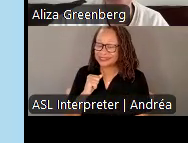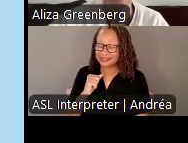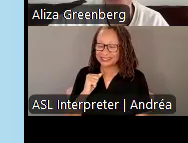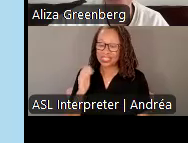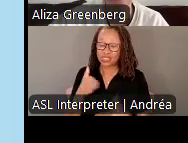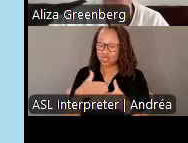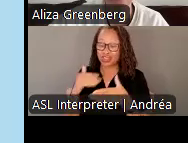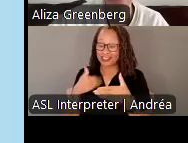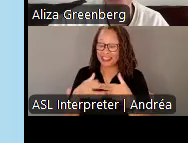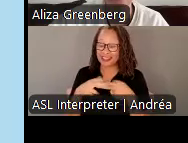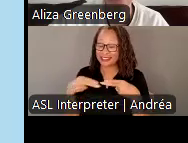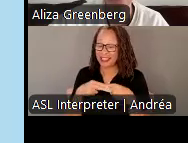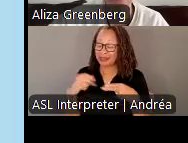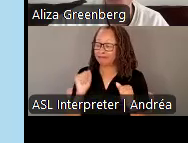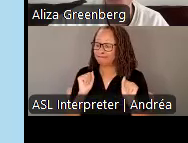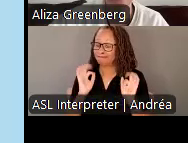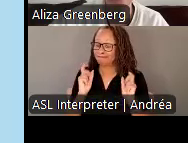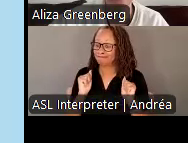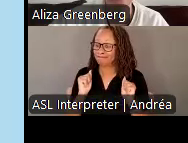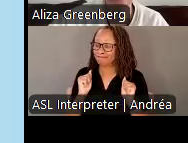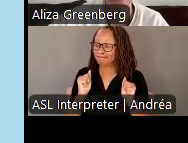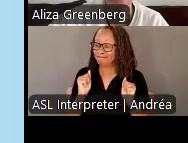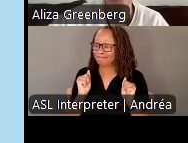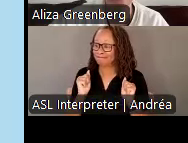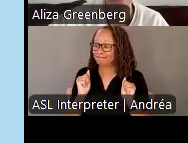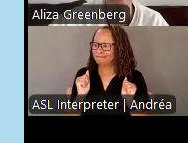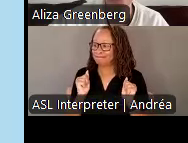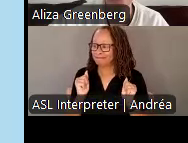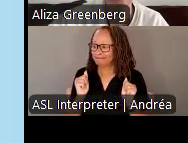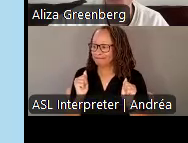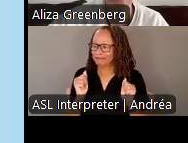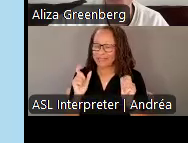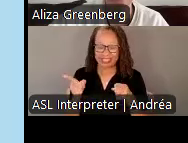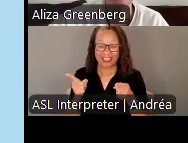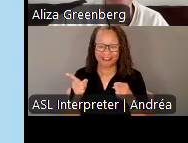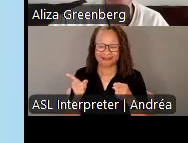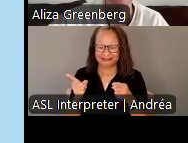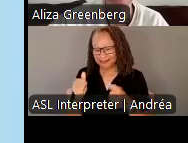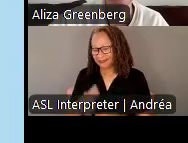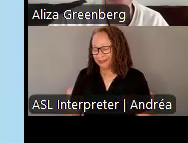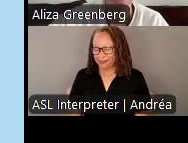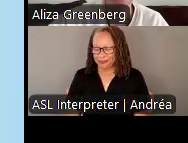Let's see here. It is not forwarding. We don't know what it is- Got it. We got it. There it is.